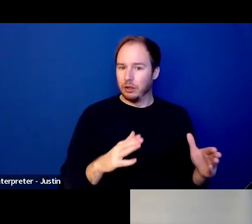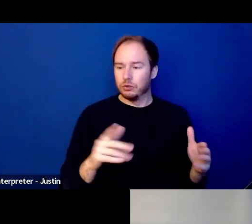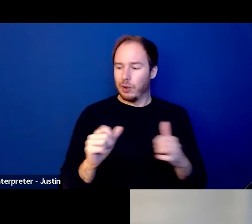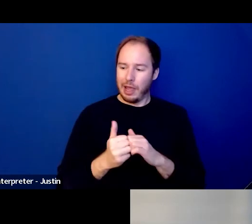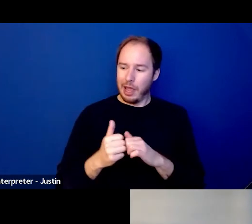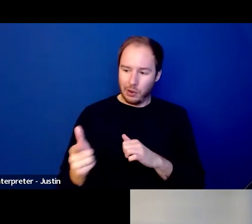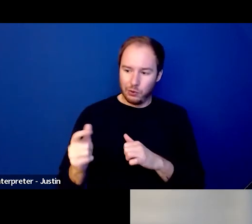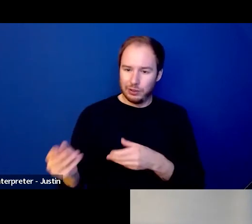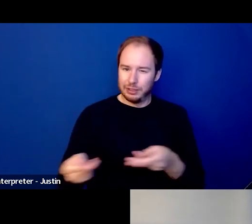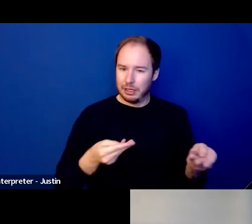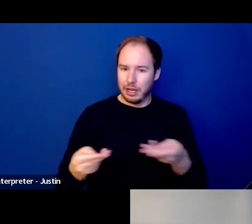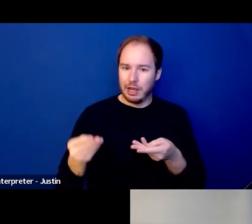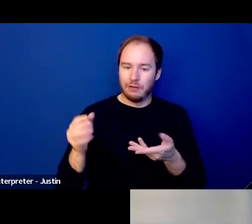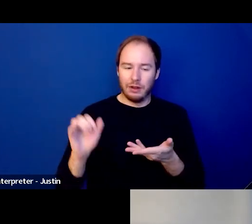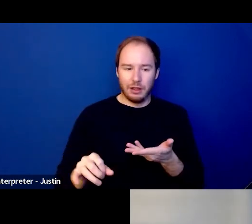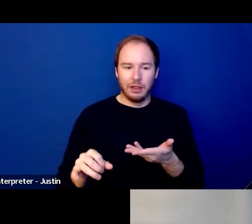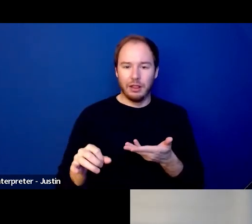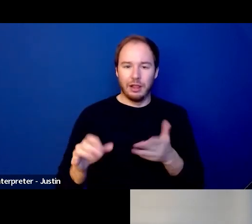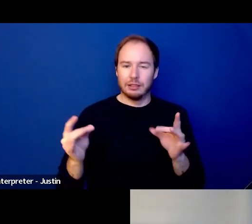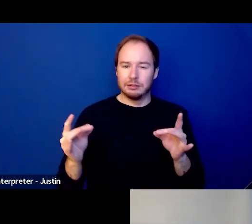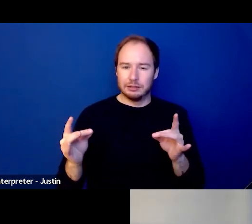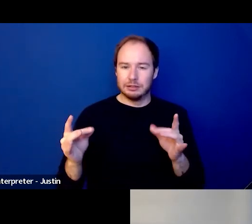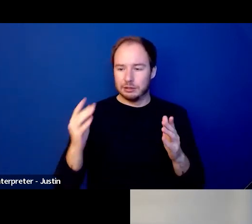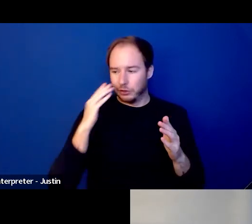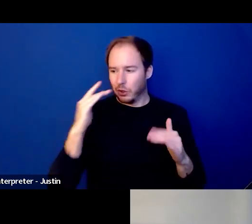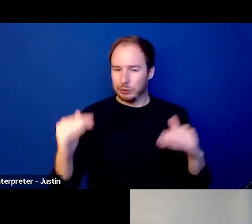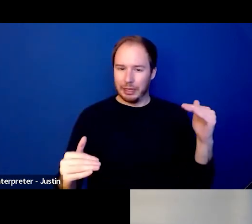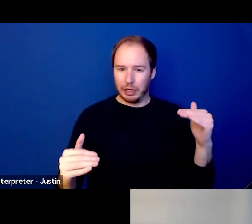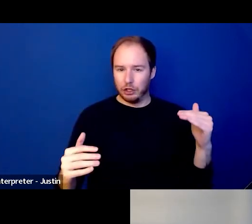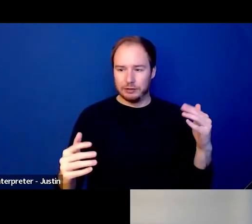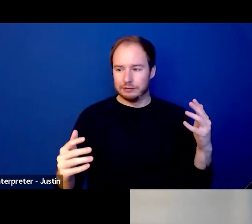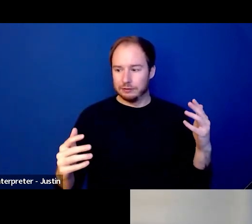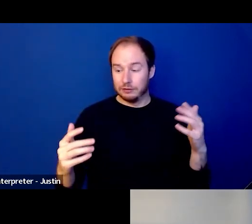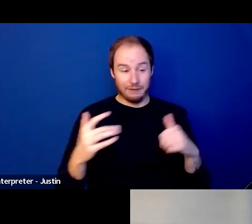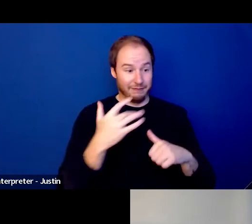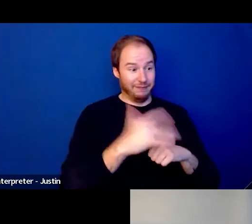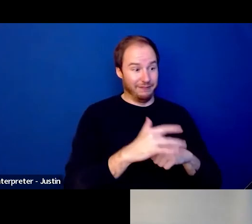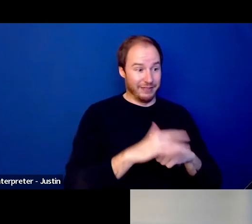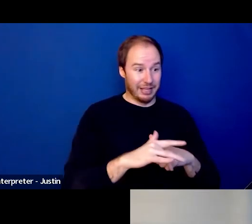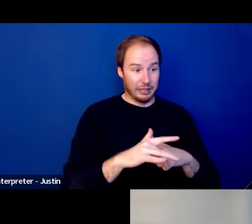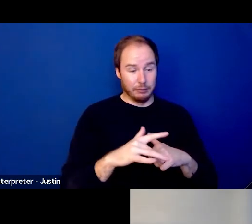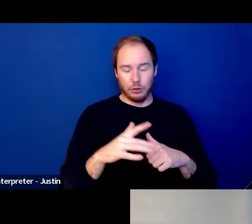that the kind of disparity between what's available, between the supply and the demand?